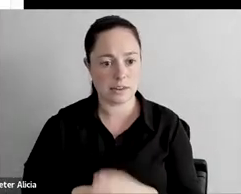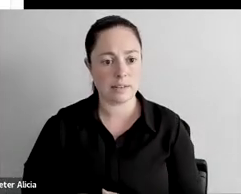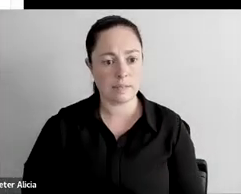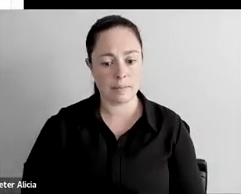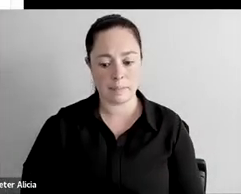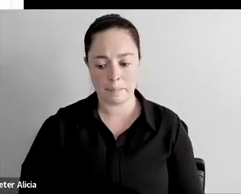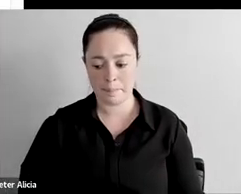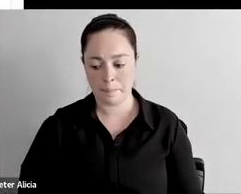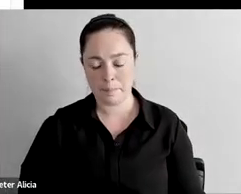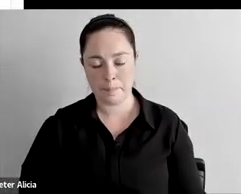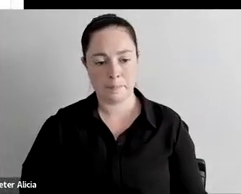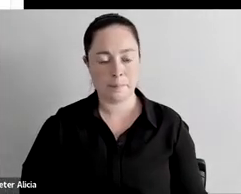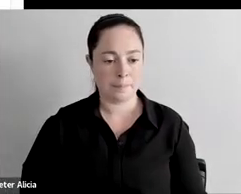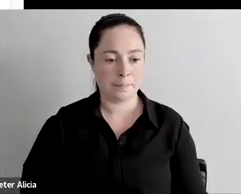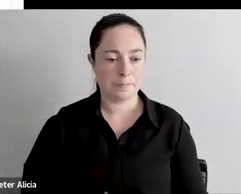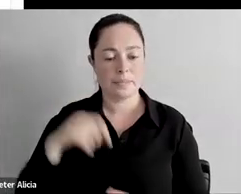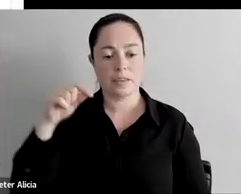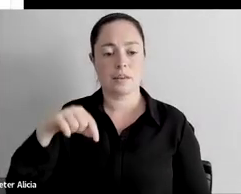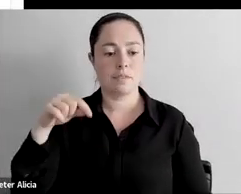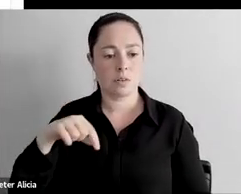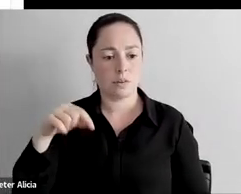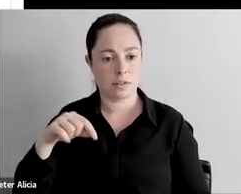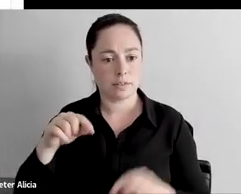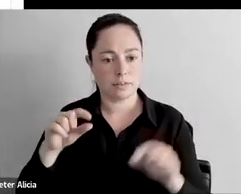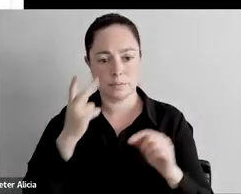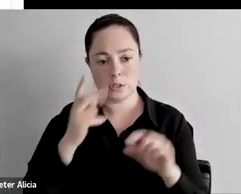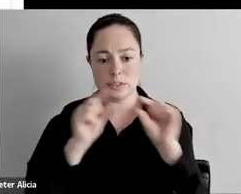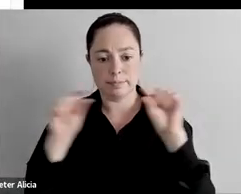And then if we scroll down to the bar graphs now you